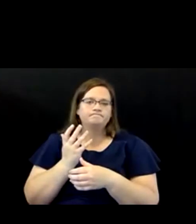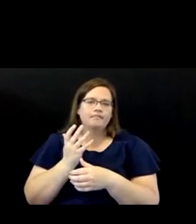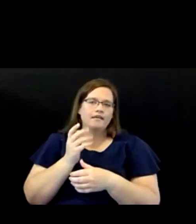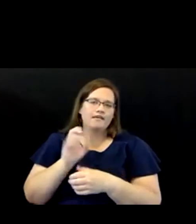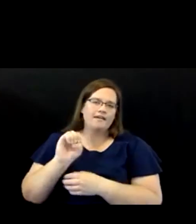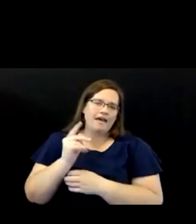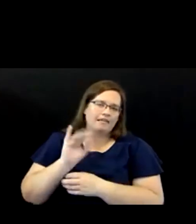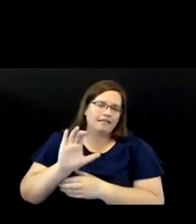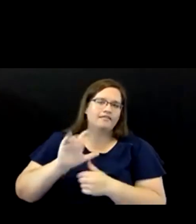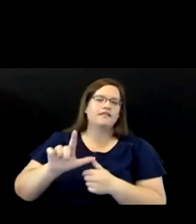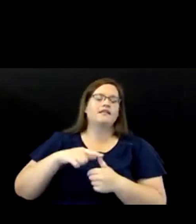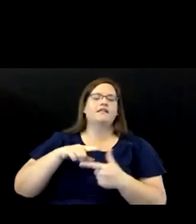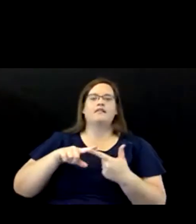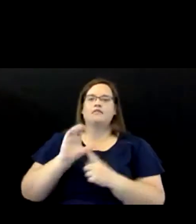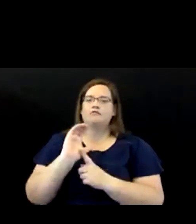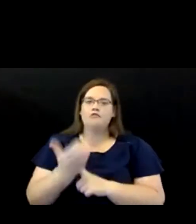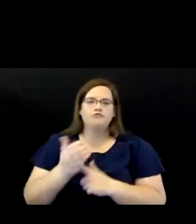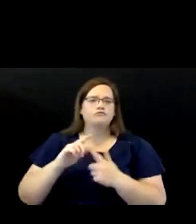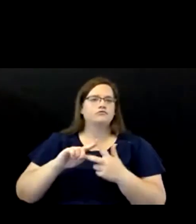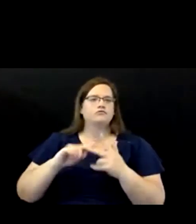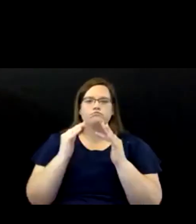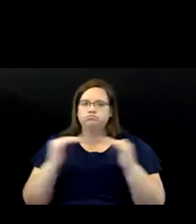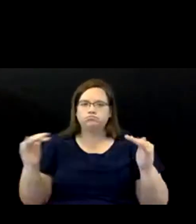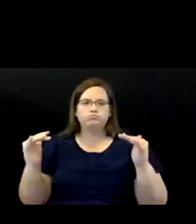fundamentally different. Manhattan